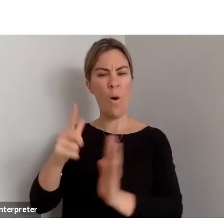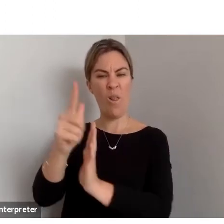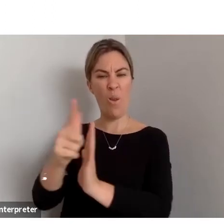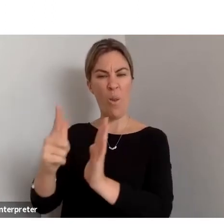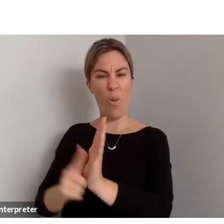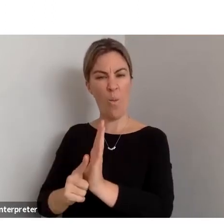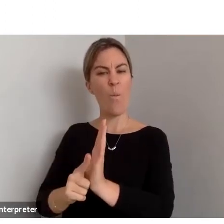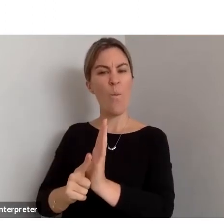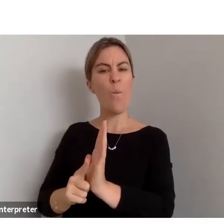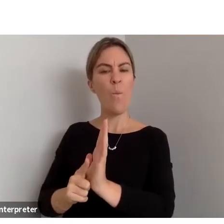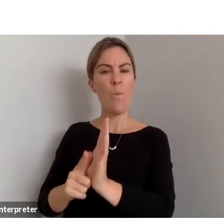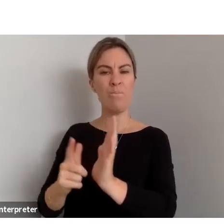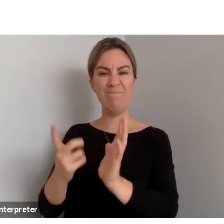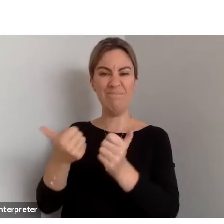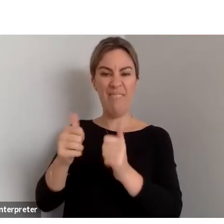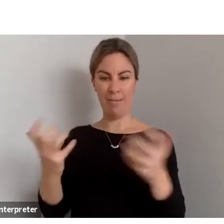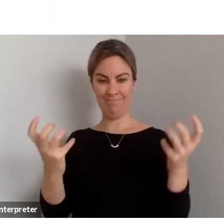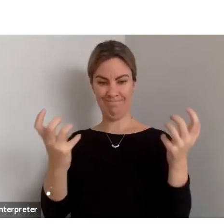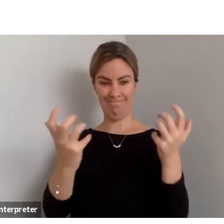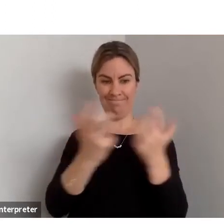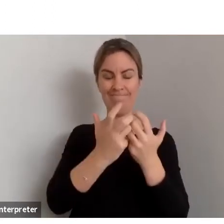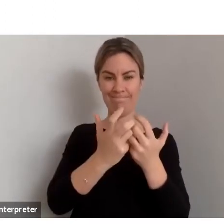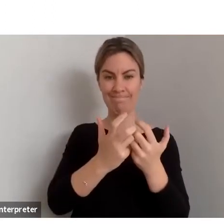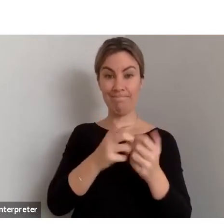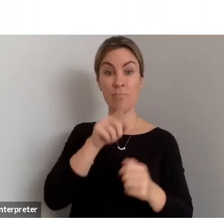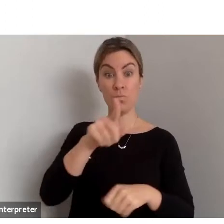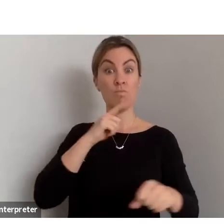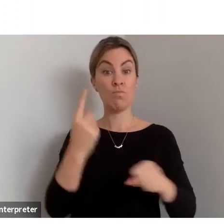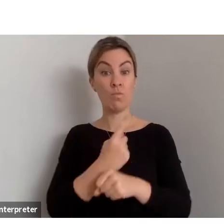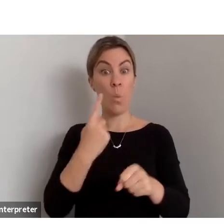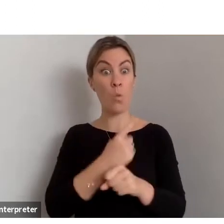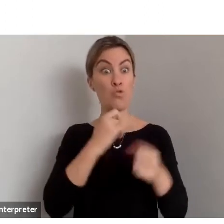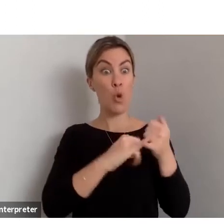the right word… Basically, what you say on social media is becoming legally binding.